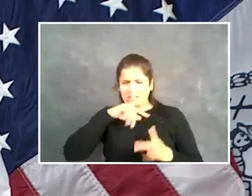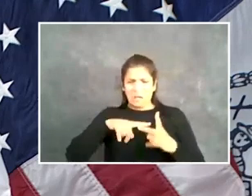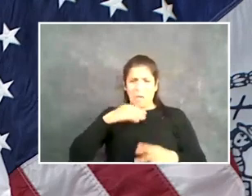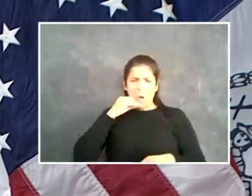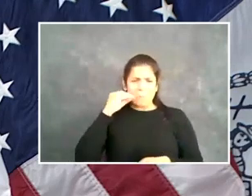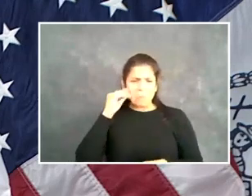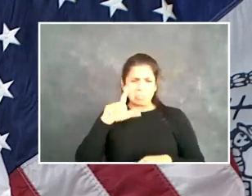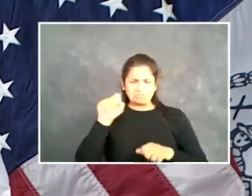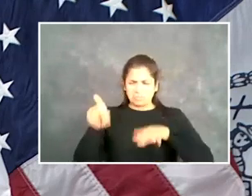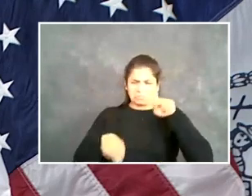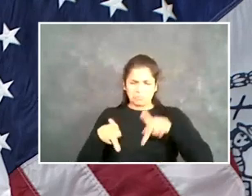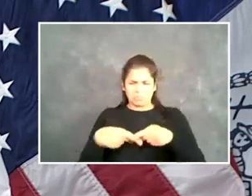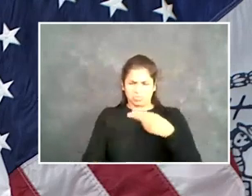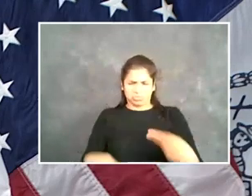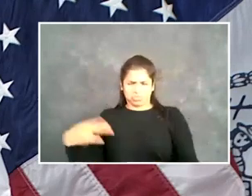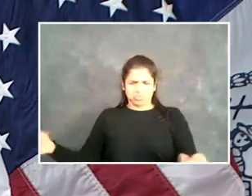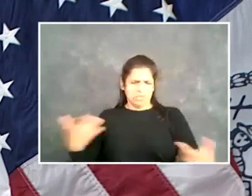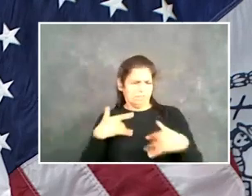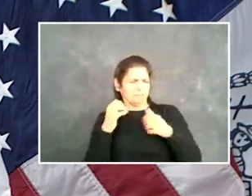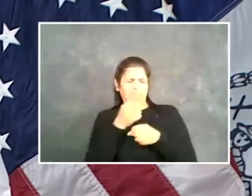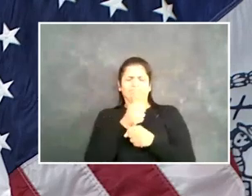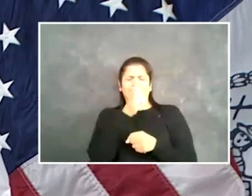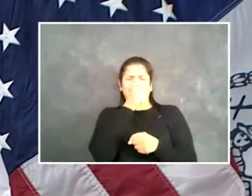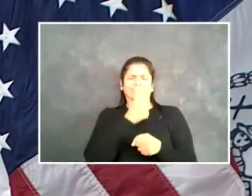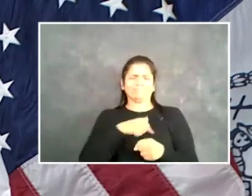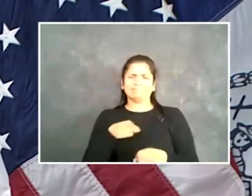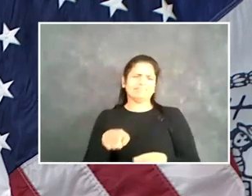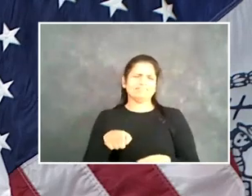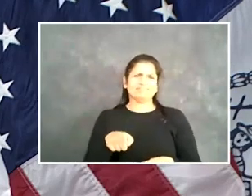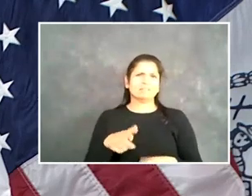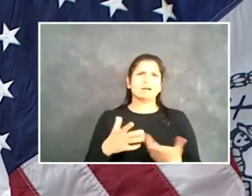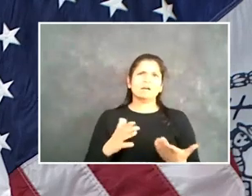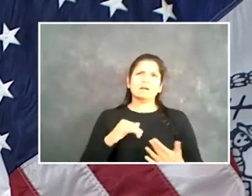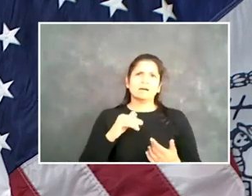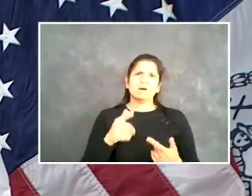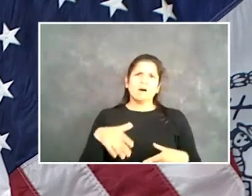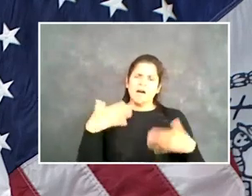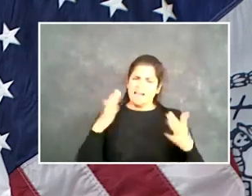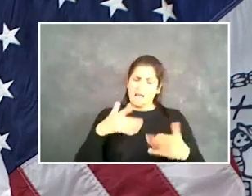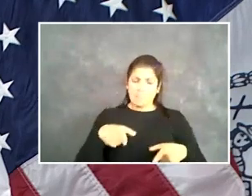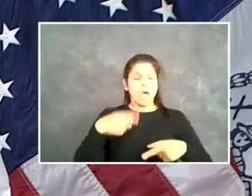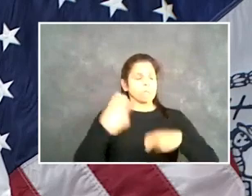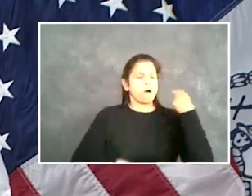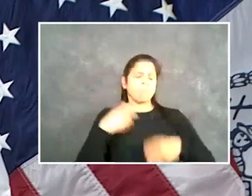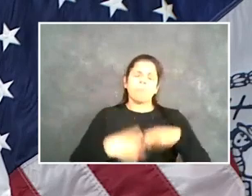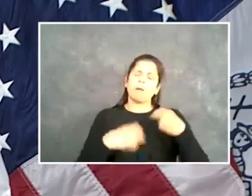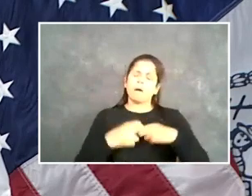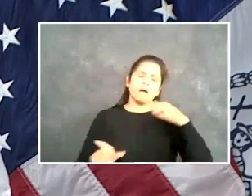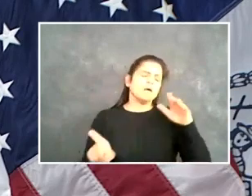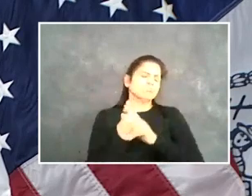BUT WE HAVE TO DO THINGS DIFFERENTLY. THAT'S WHY WE CAME UP WITH THE JOURNEY HOME APPROACH.